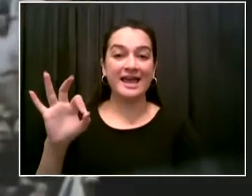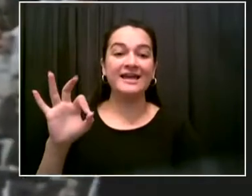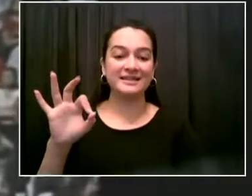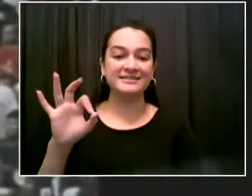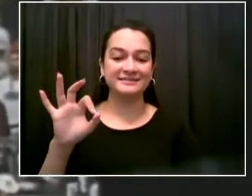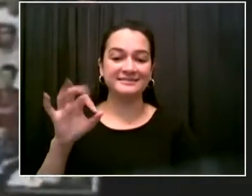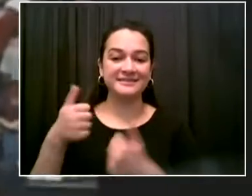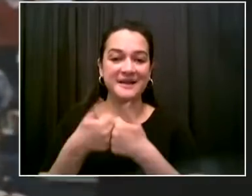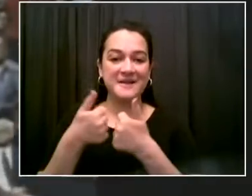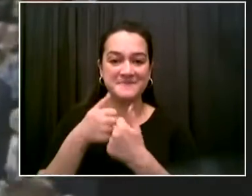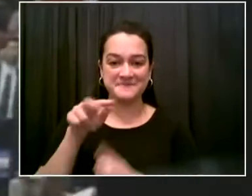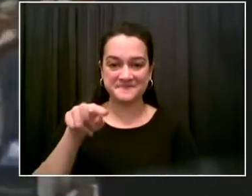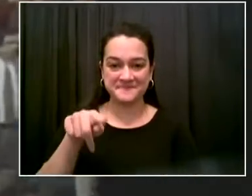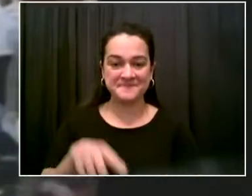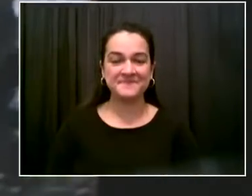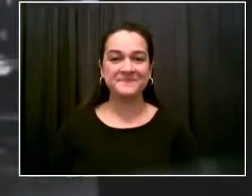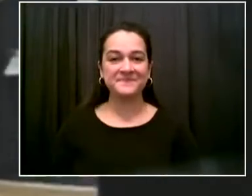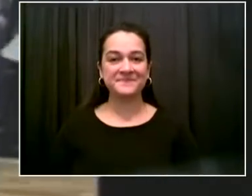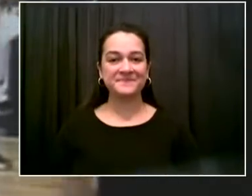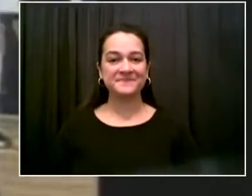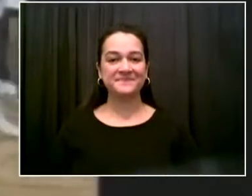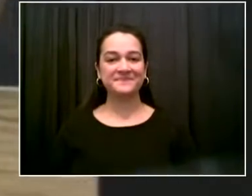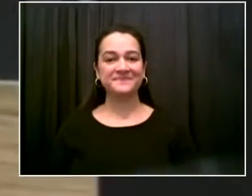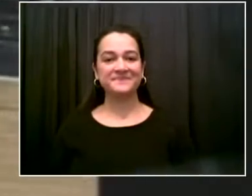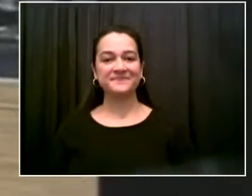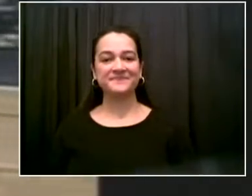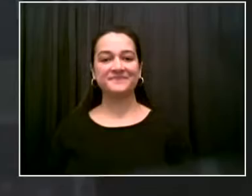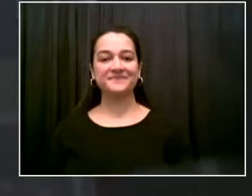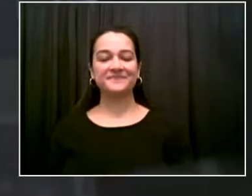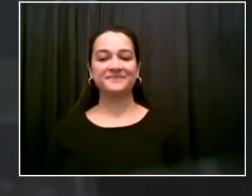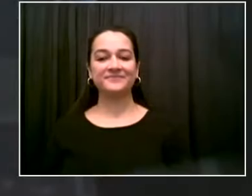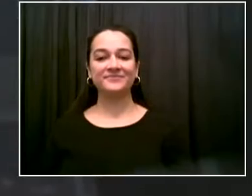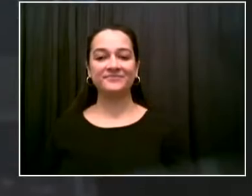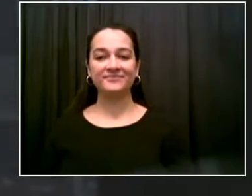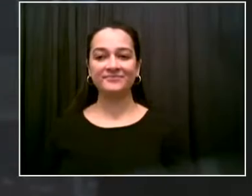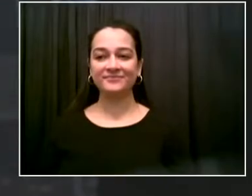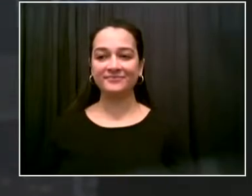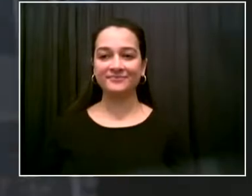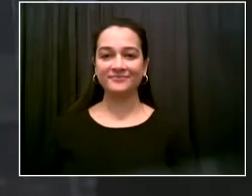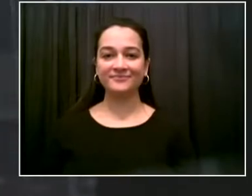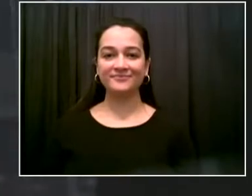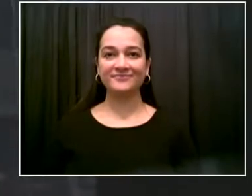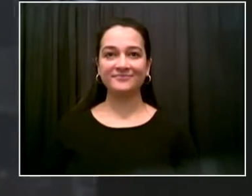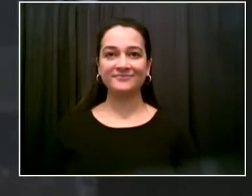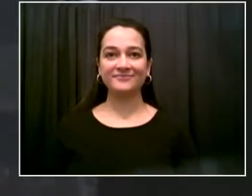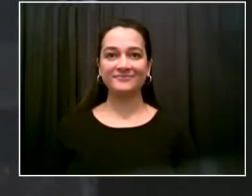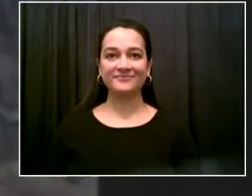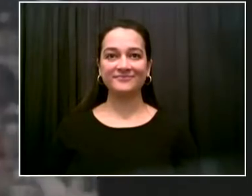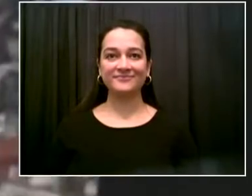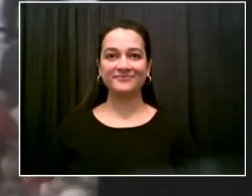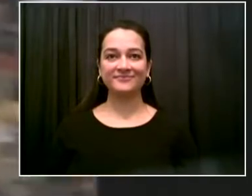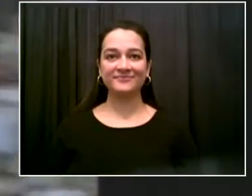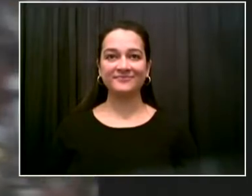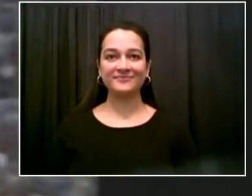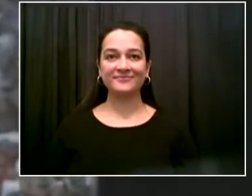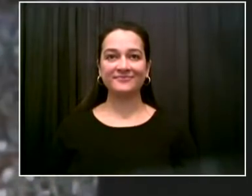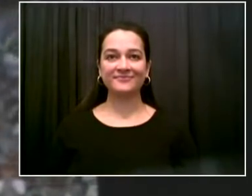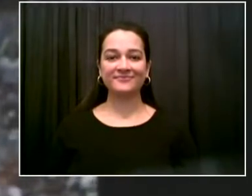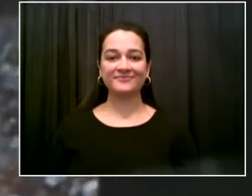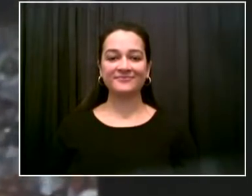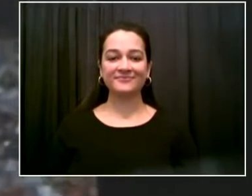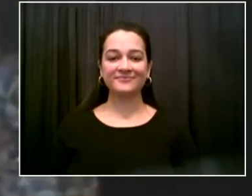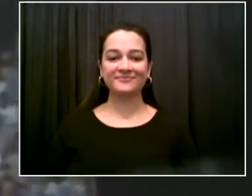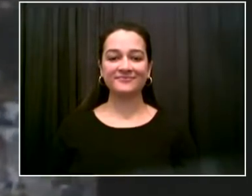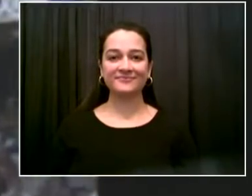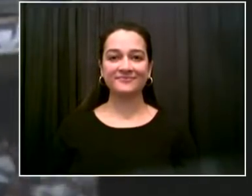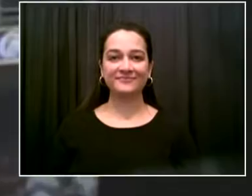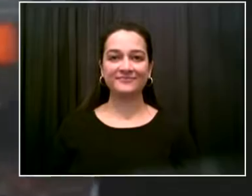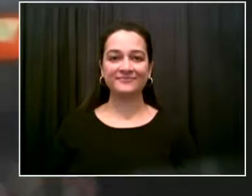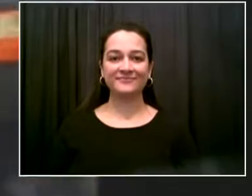LET'S ROLL THAT